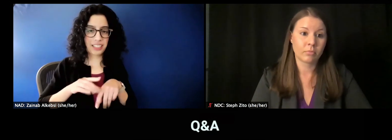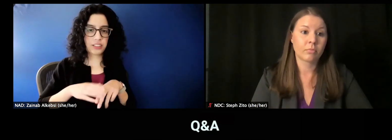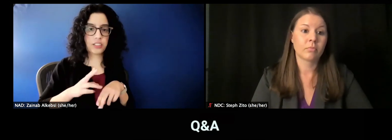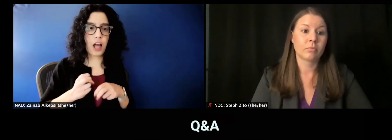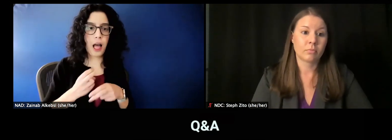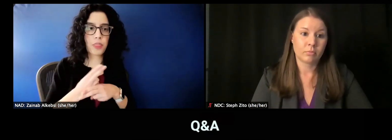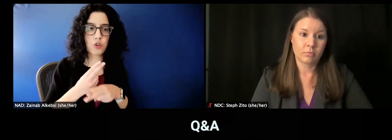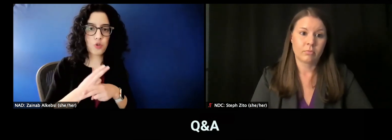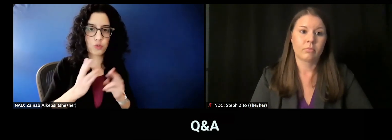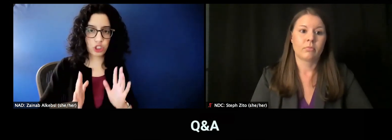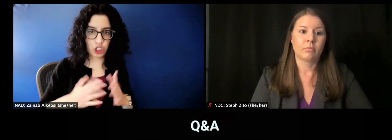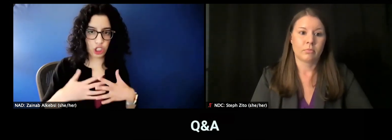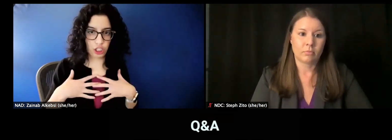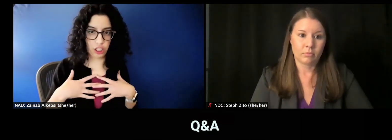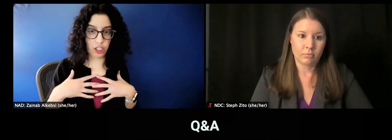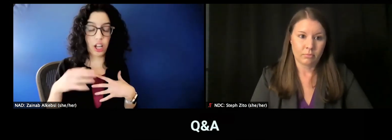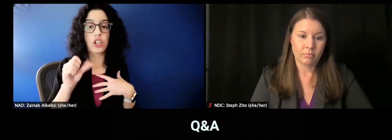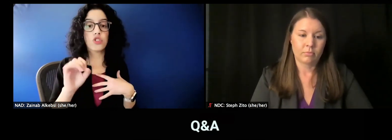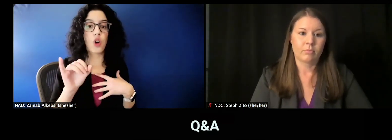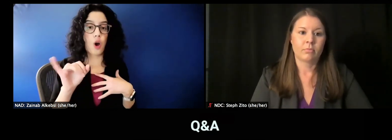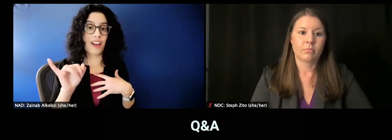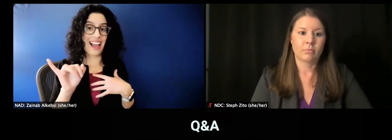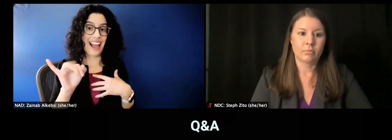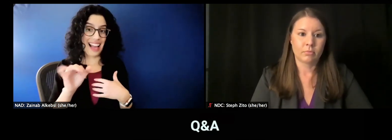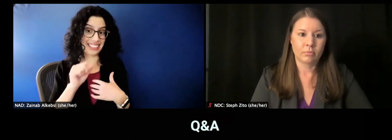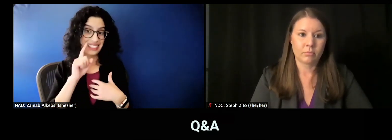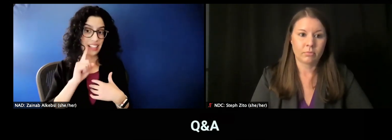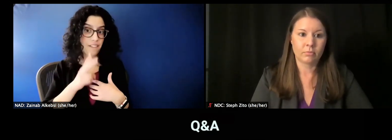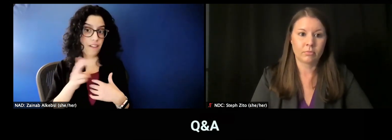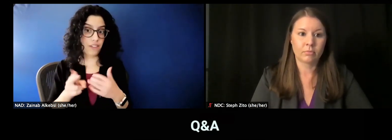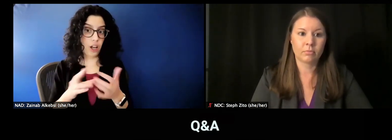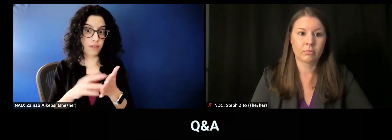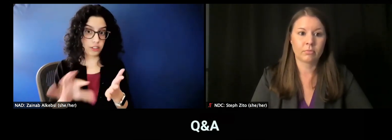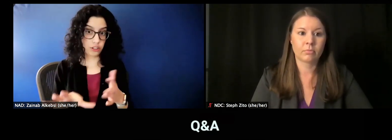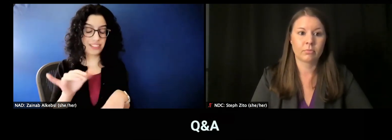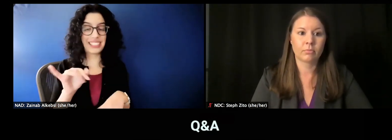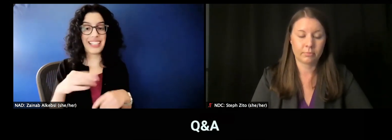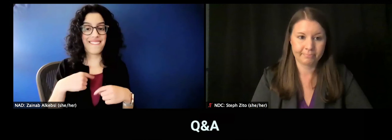and it depends on the user, how they are using captioning. If there is a deaf or hard of hearing students,